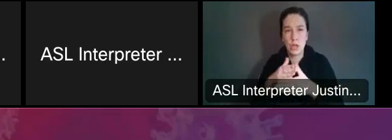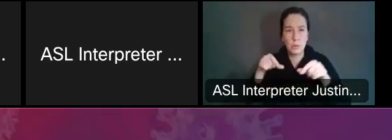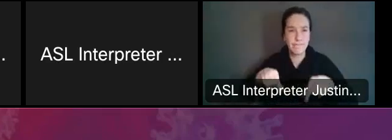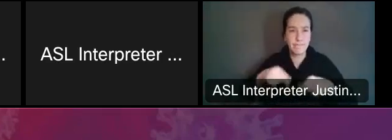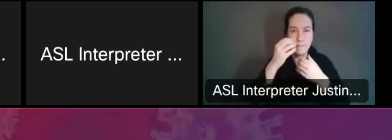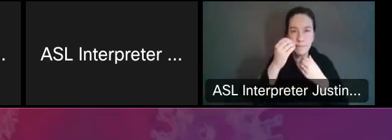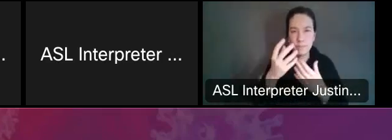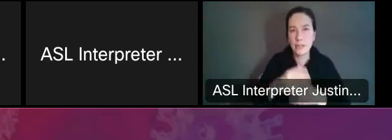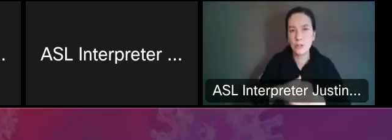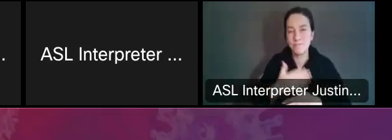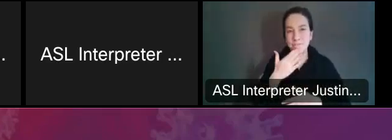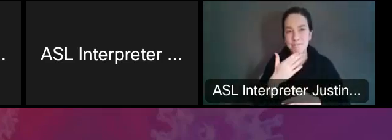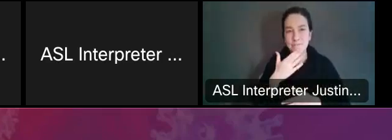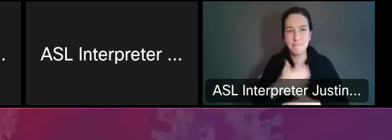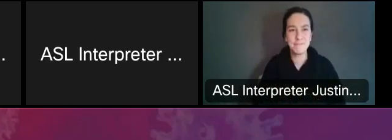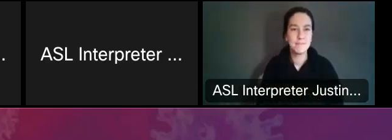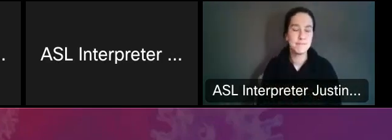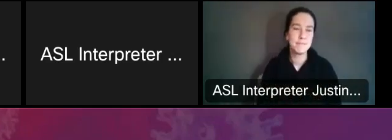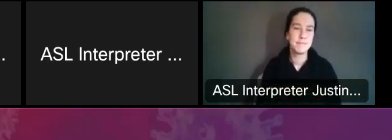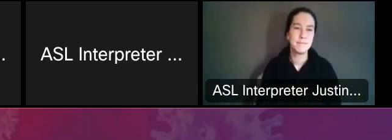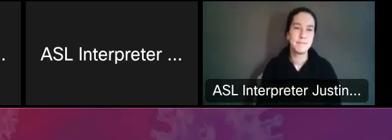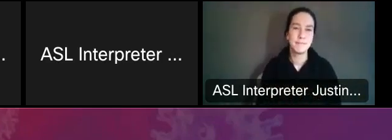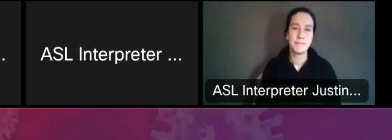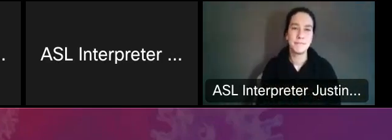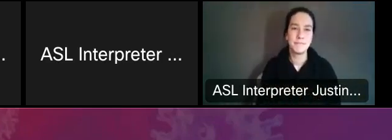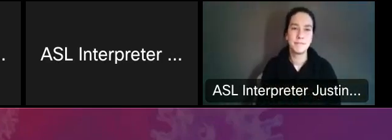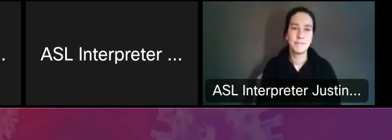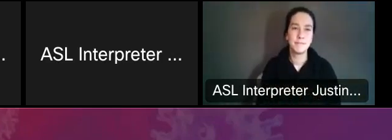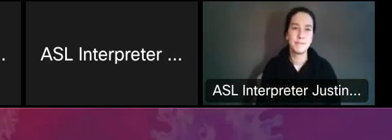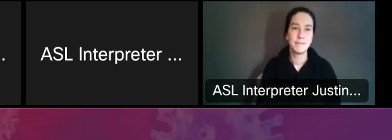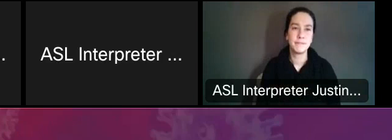Next next.